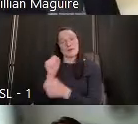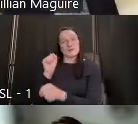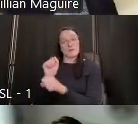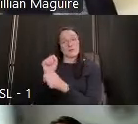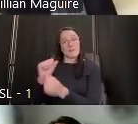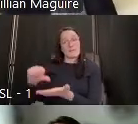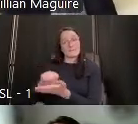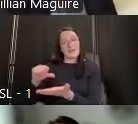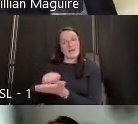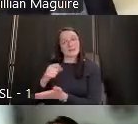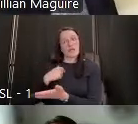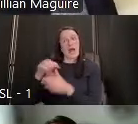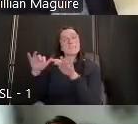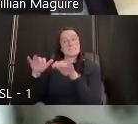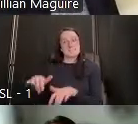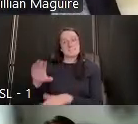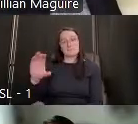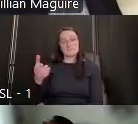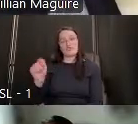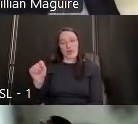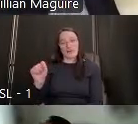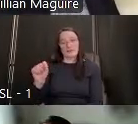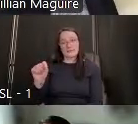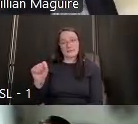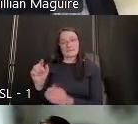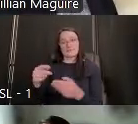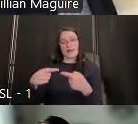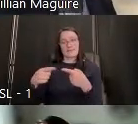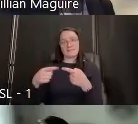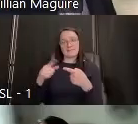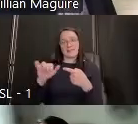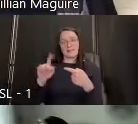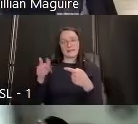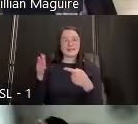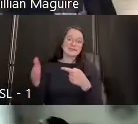encourage folks to check that out. There's tons of links on there and resources. So, um be sure